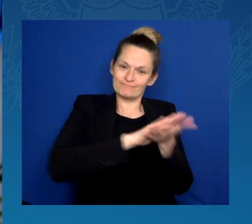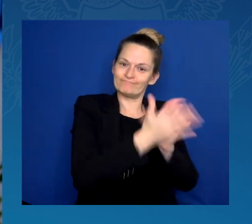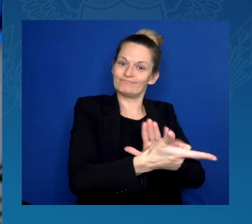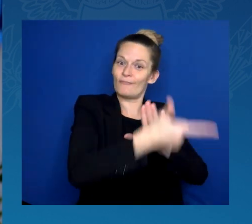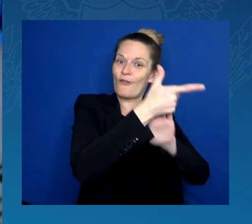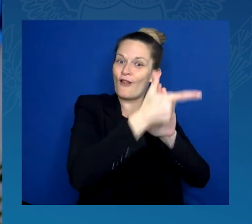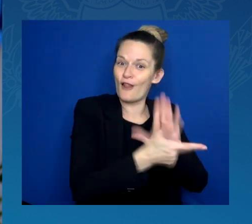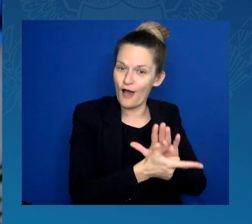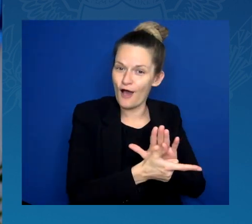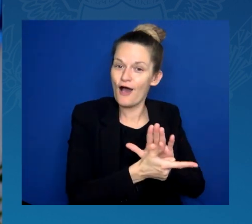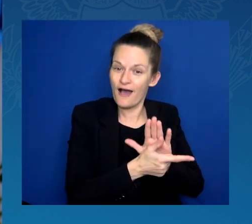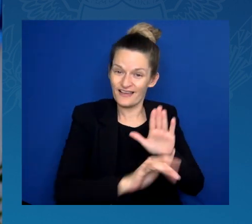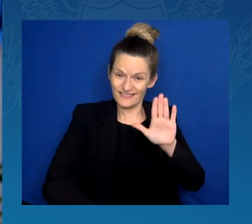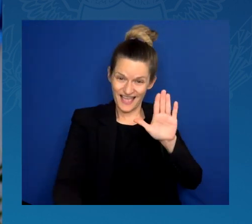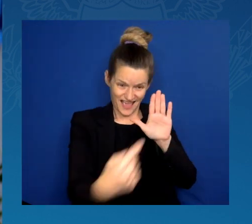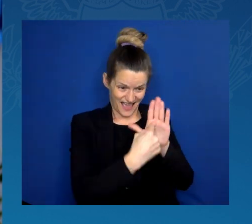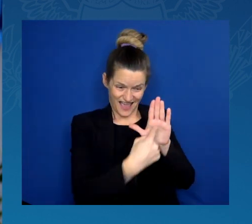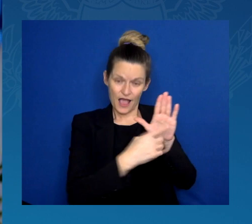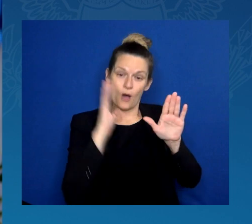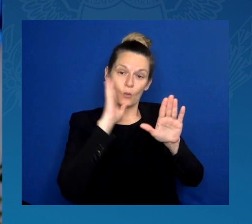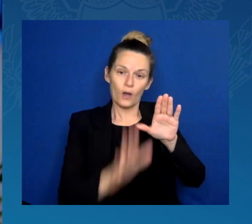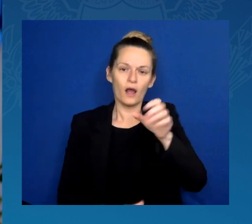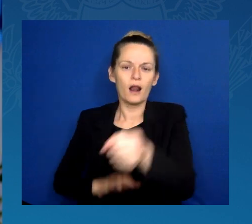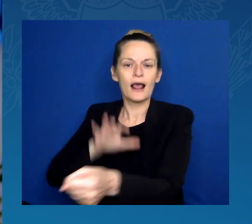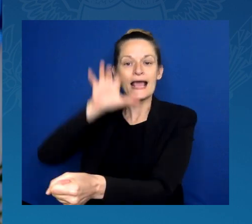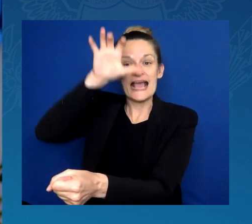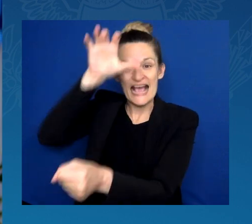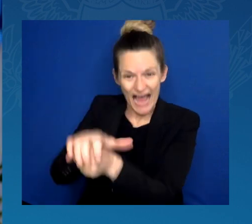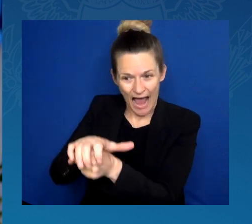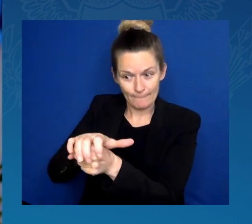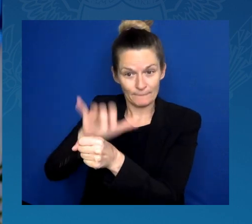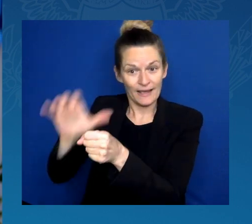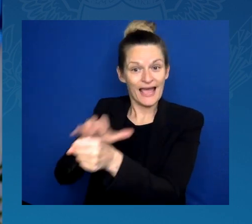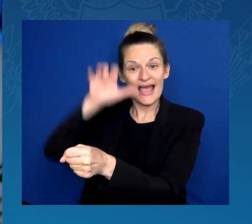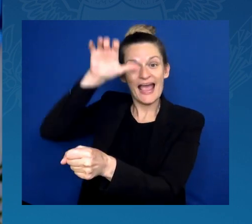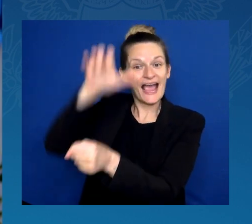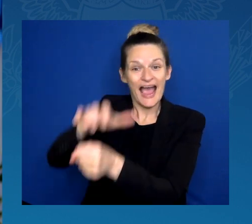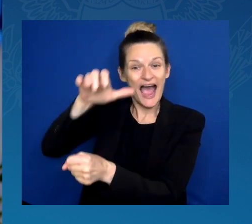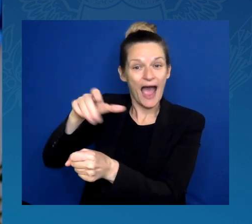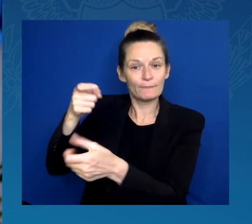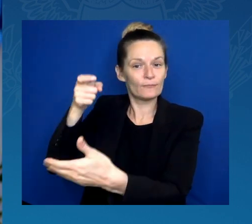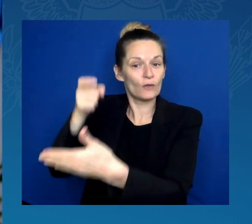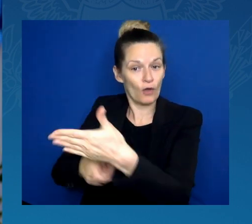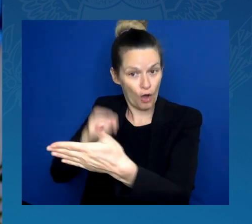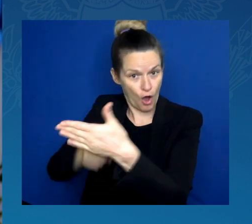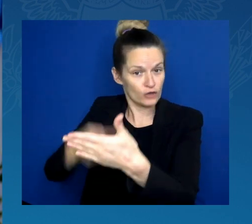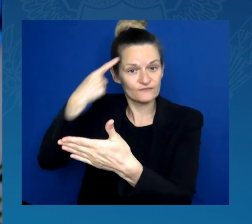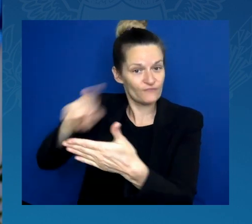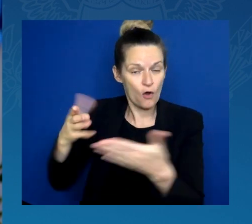for seniors at $35 a month -- ;